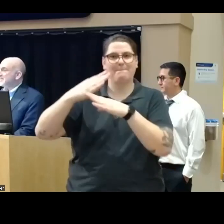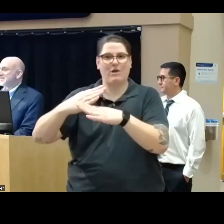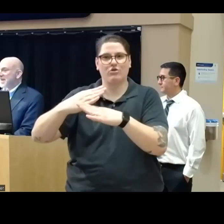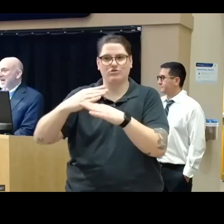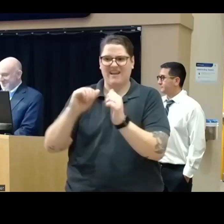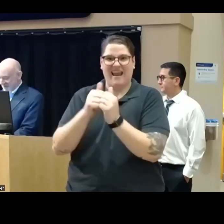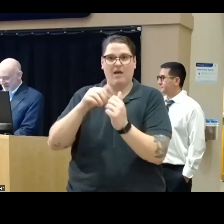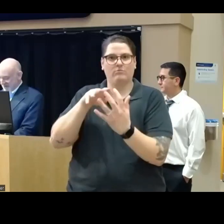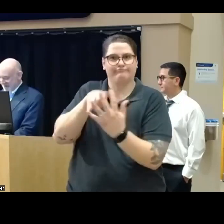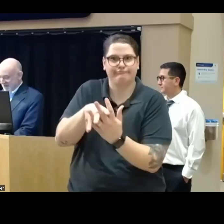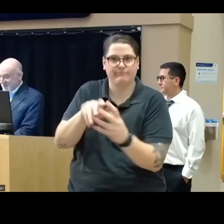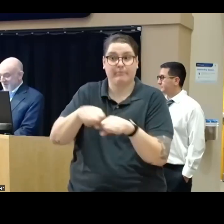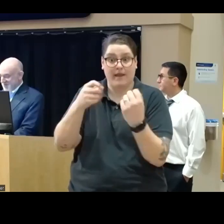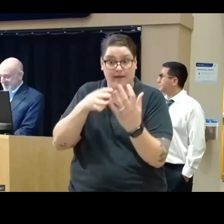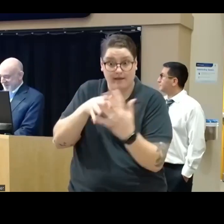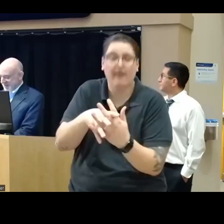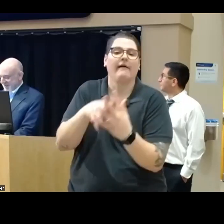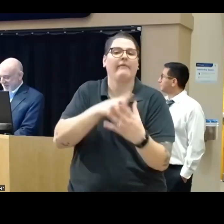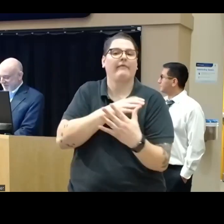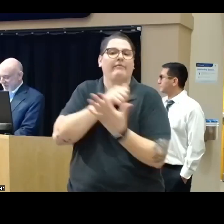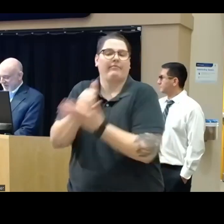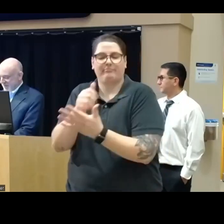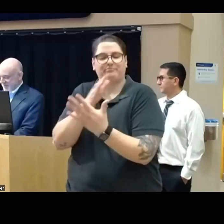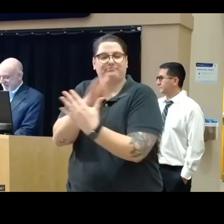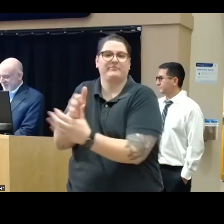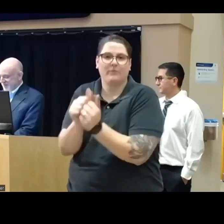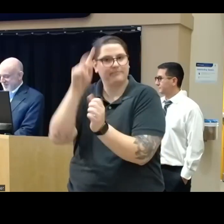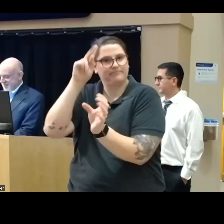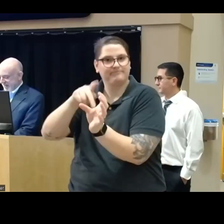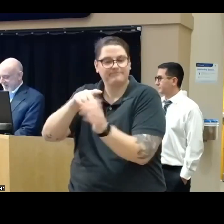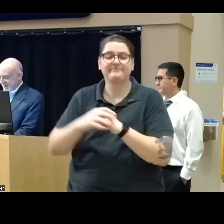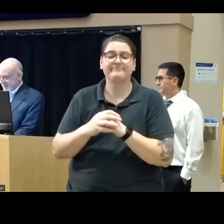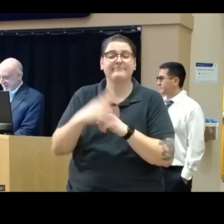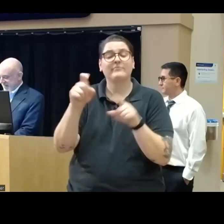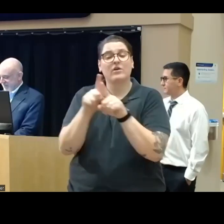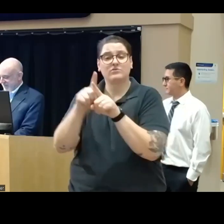in addition to that Paulo also receives funding from the American philosophical Society DeLand